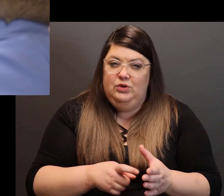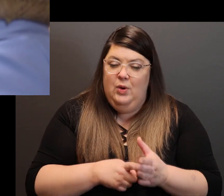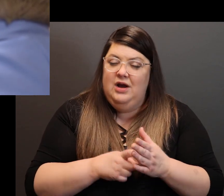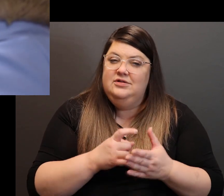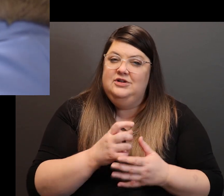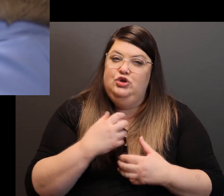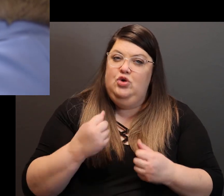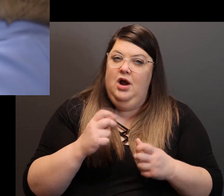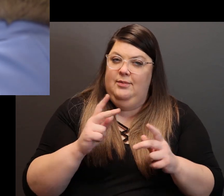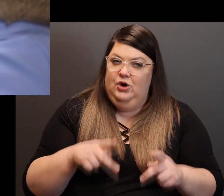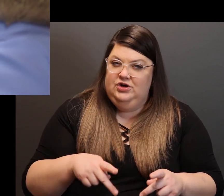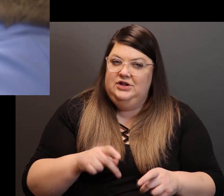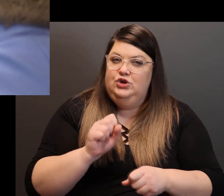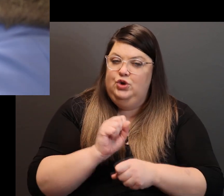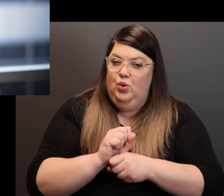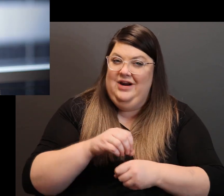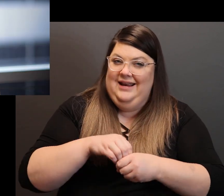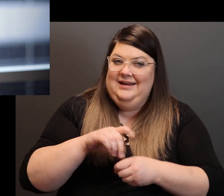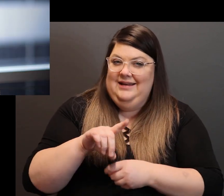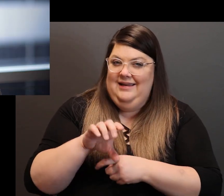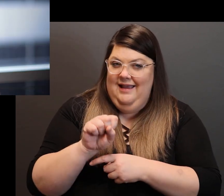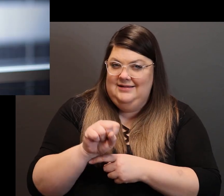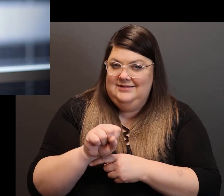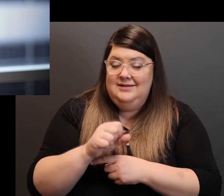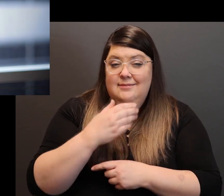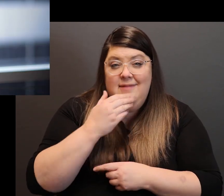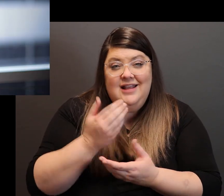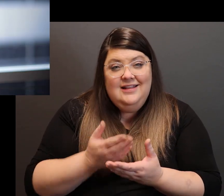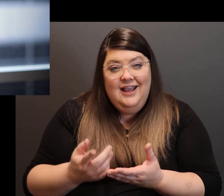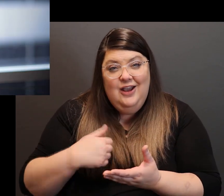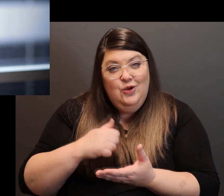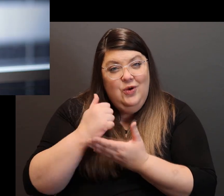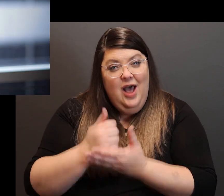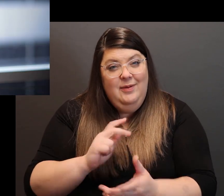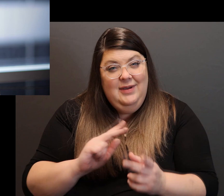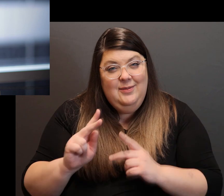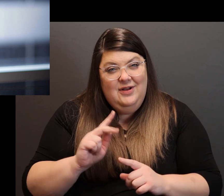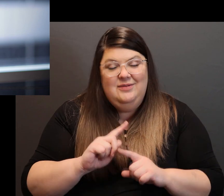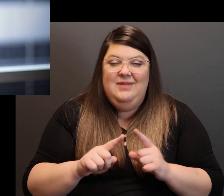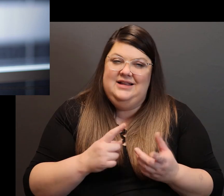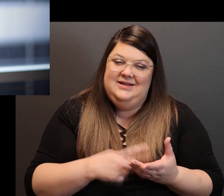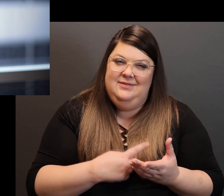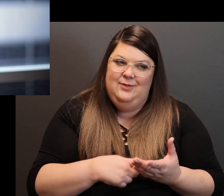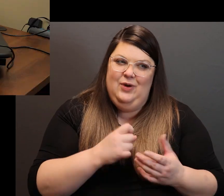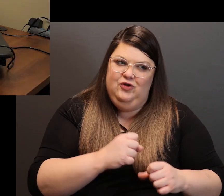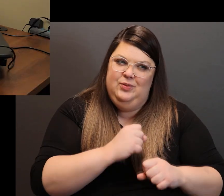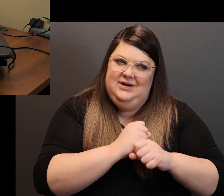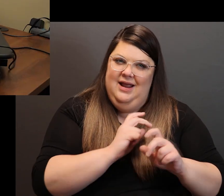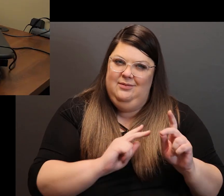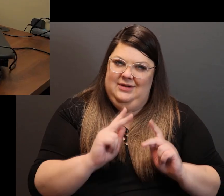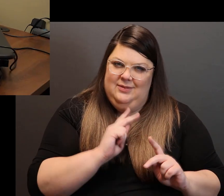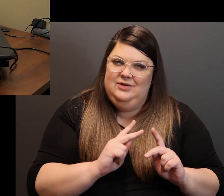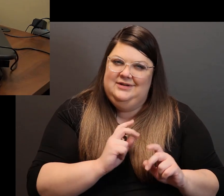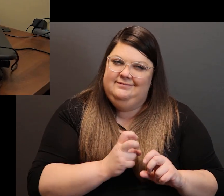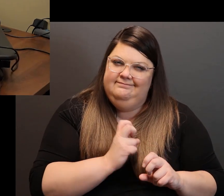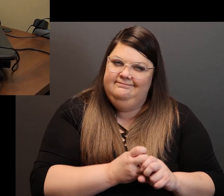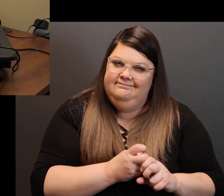within DES, the best thing is that we're helping people but sometimes we have to protect people as well. I love the fact